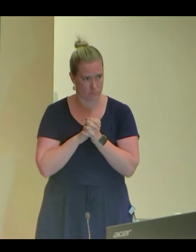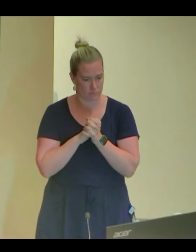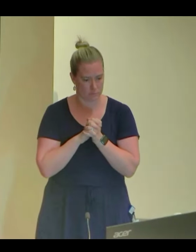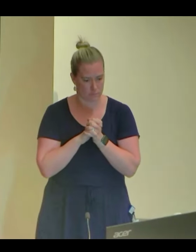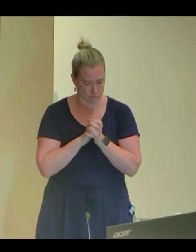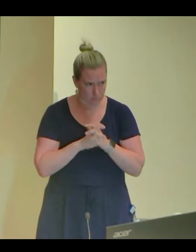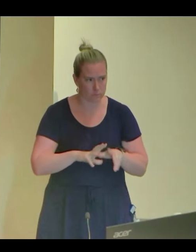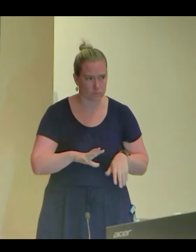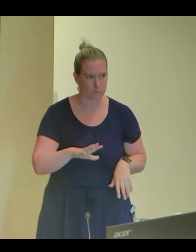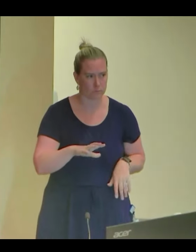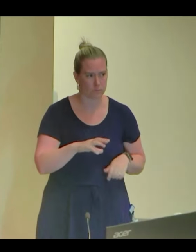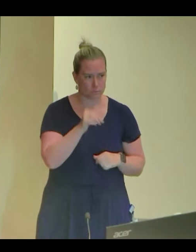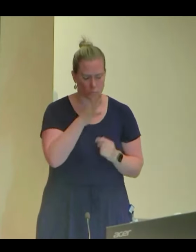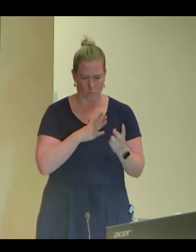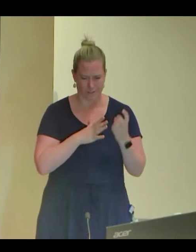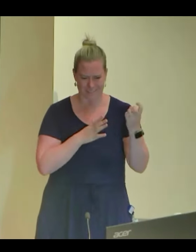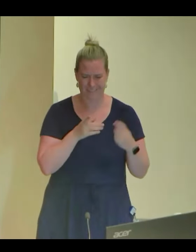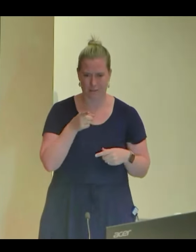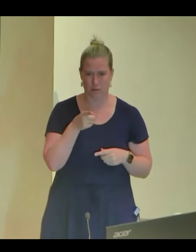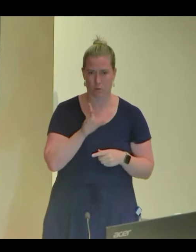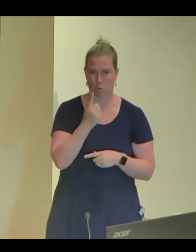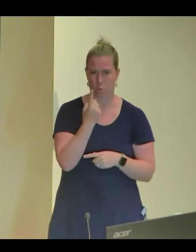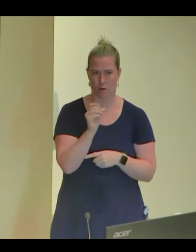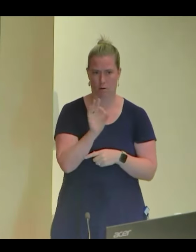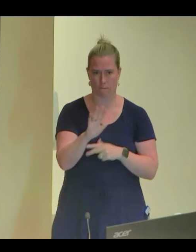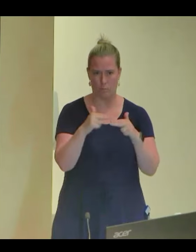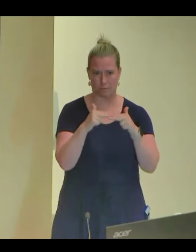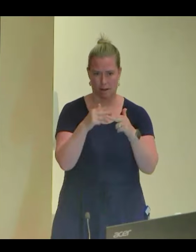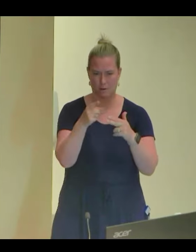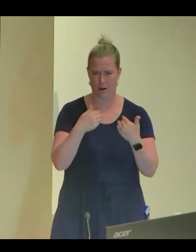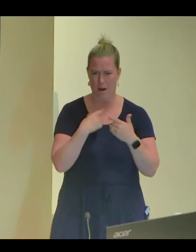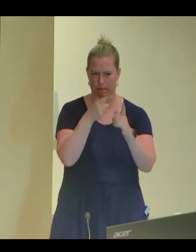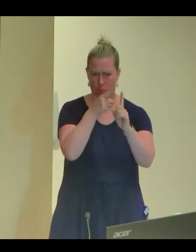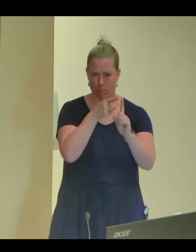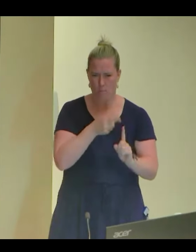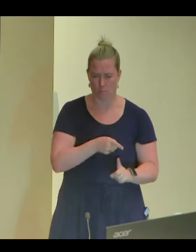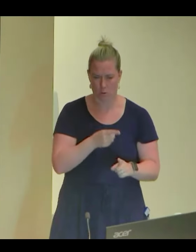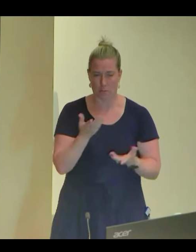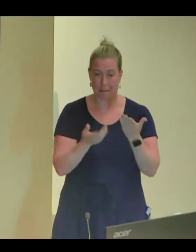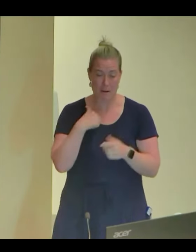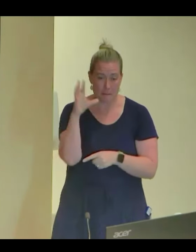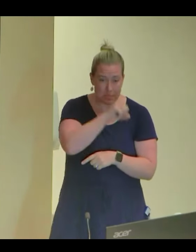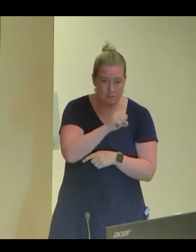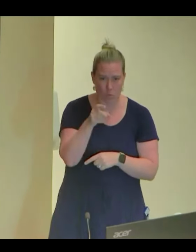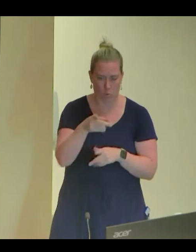a bullet point on one of your slides that I don't think you got to or I missed it and it was the